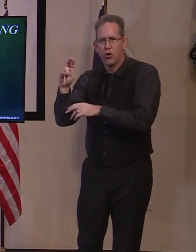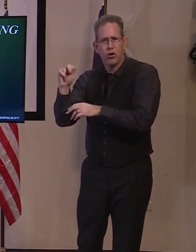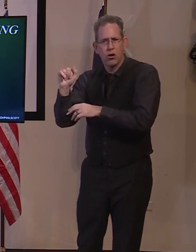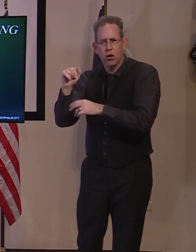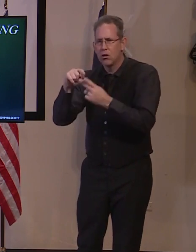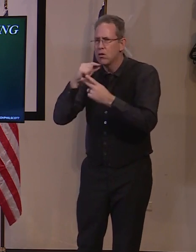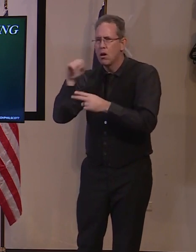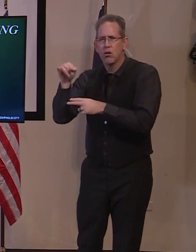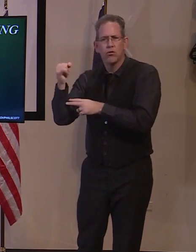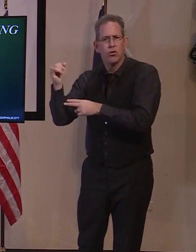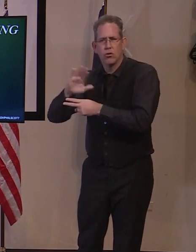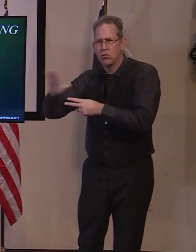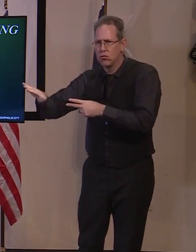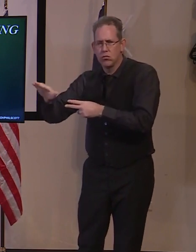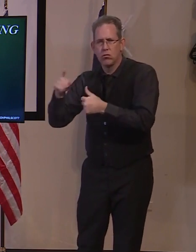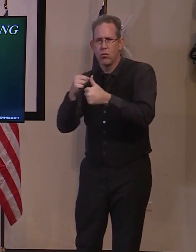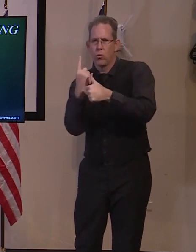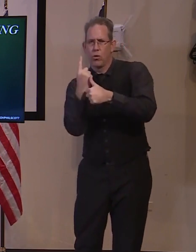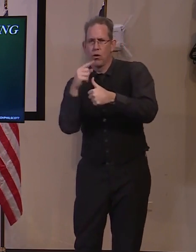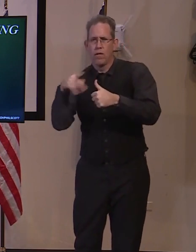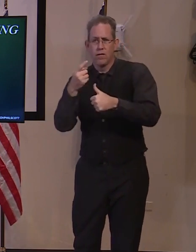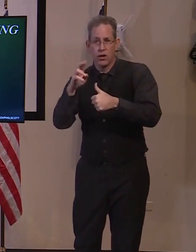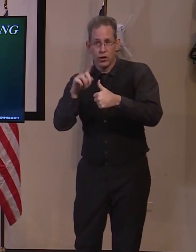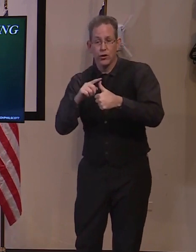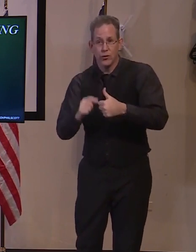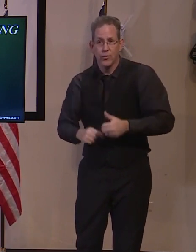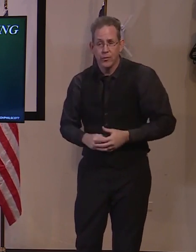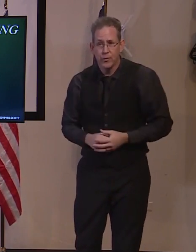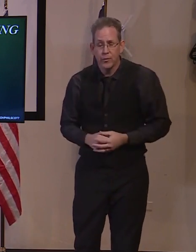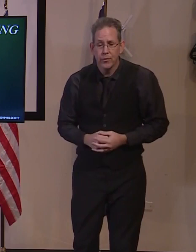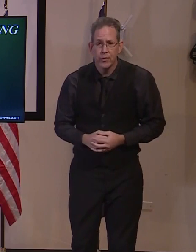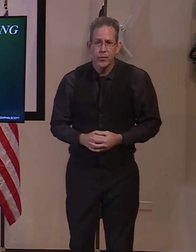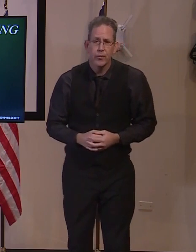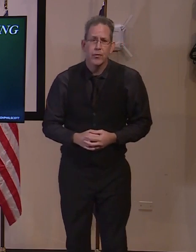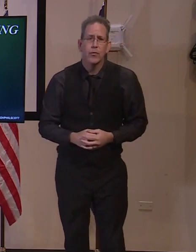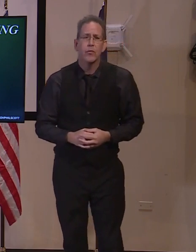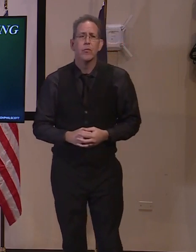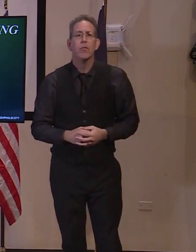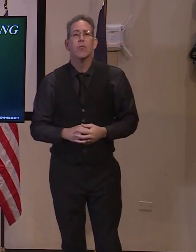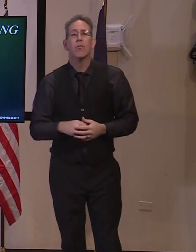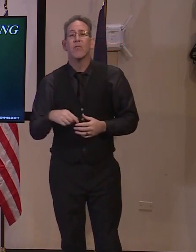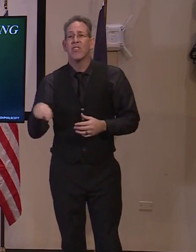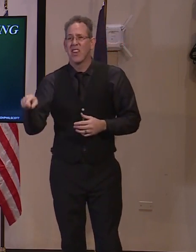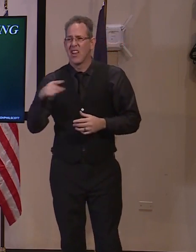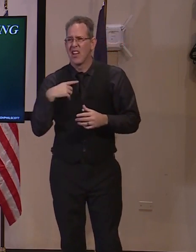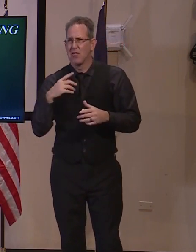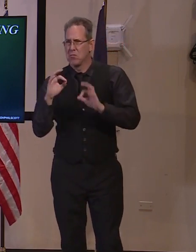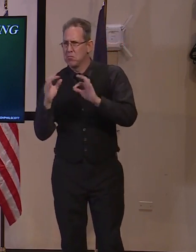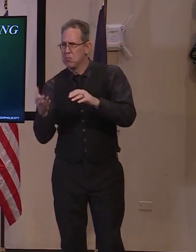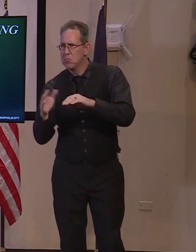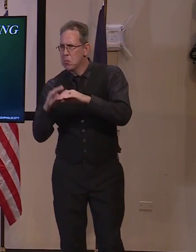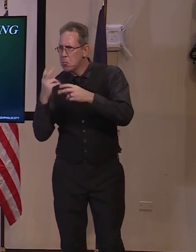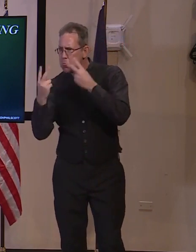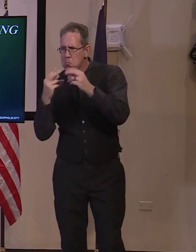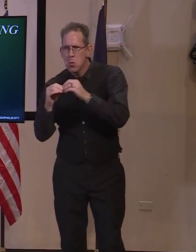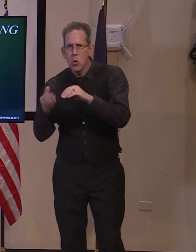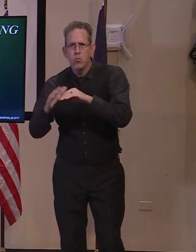Vermont's success and adolescent vaccination will no doubt be pointed at the major variable. That explains the difference we're seeing in the relative